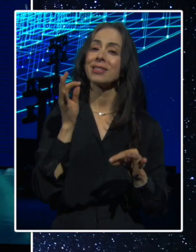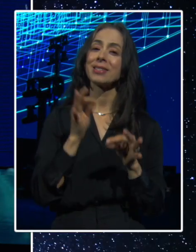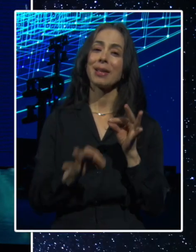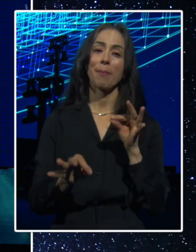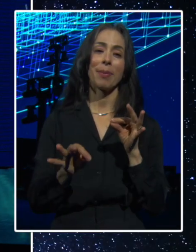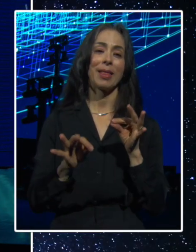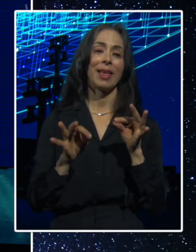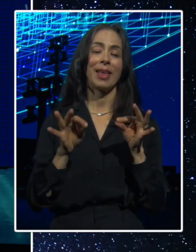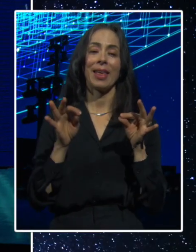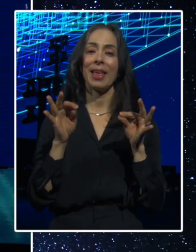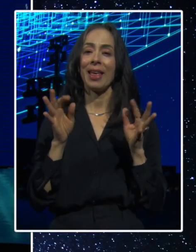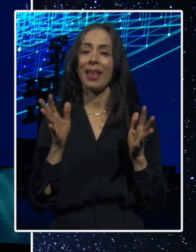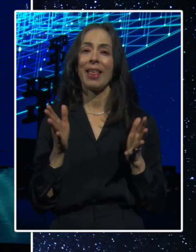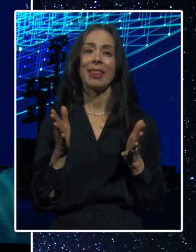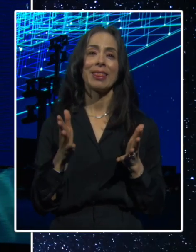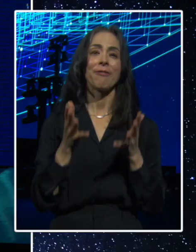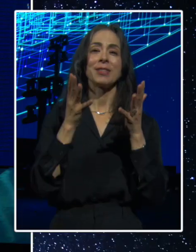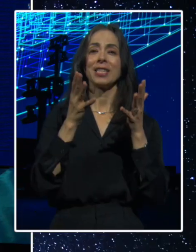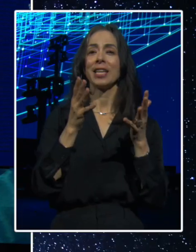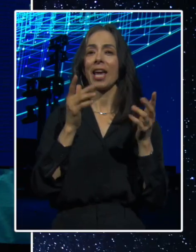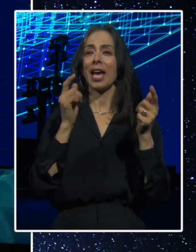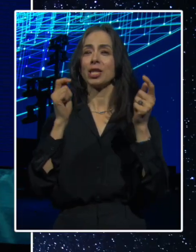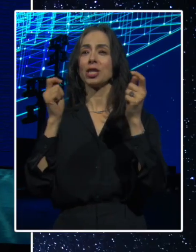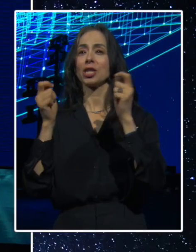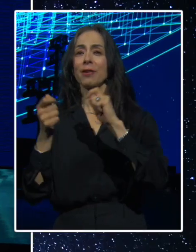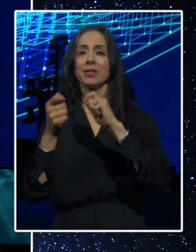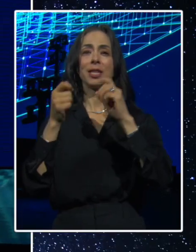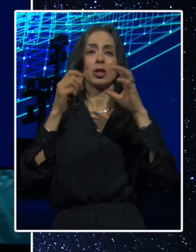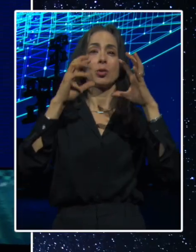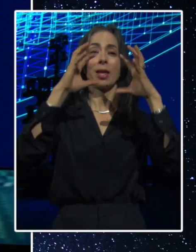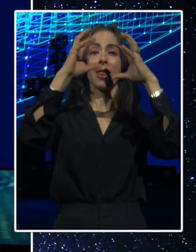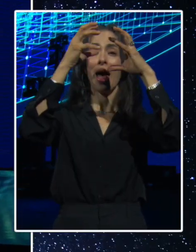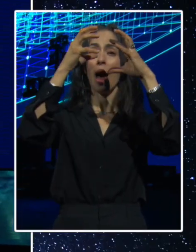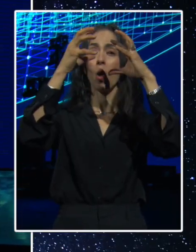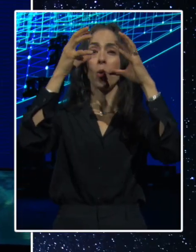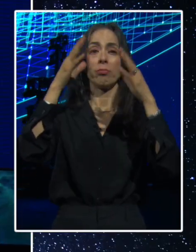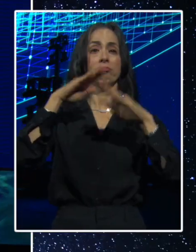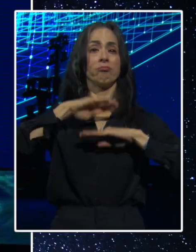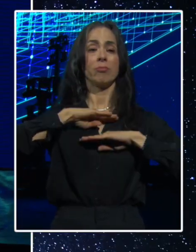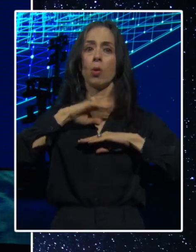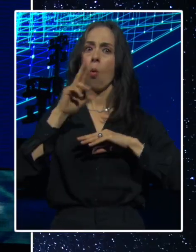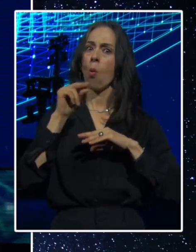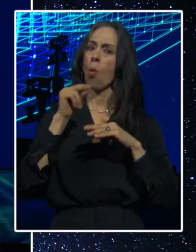Simply lifting and shifting to the public cloud is no longer viable.